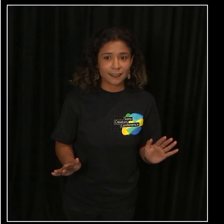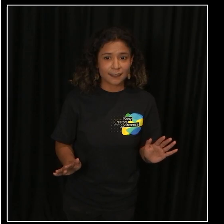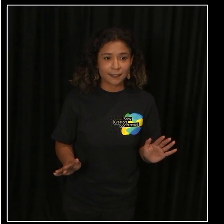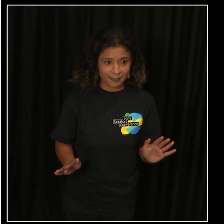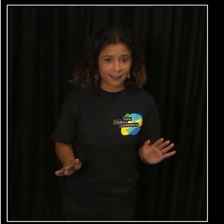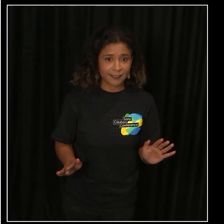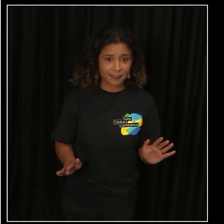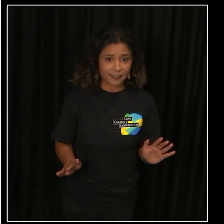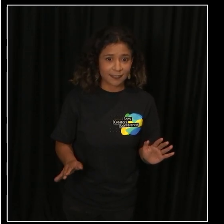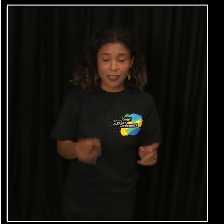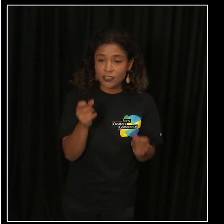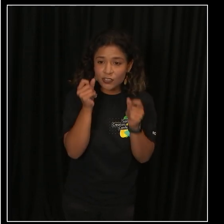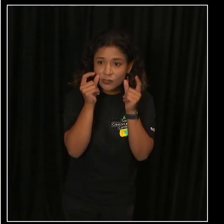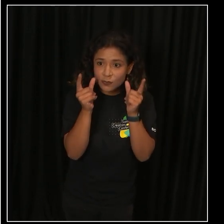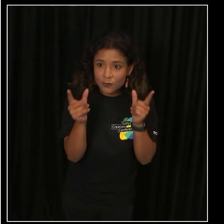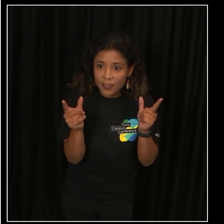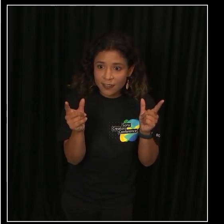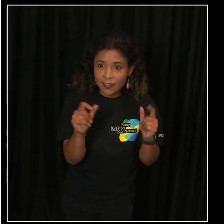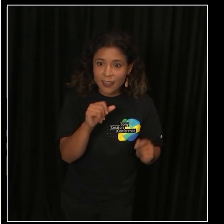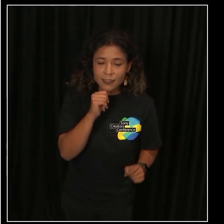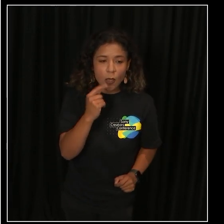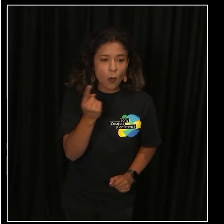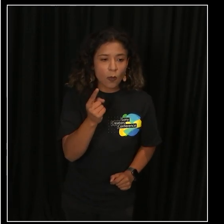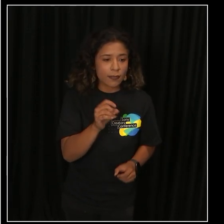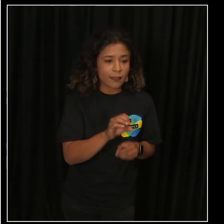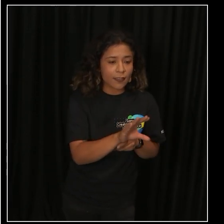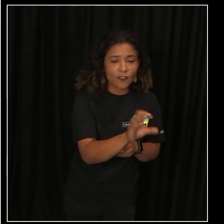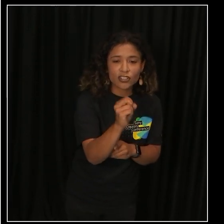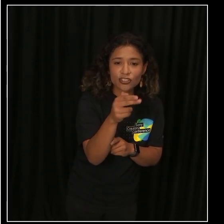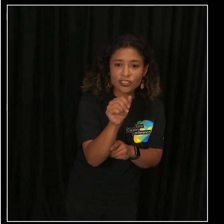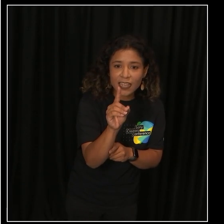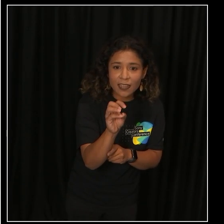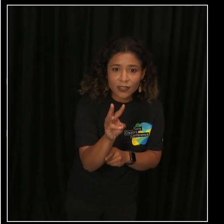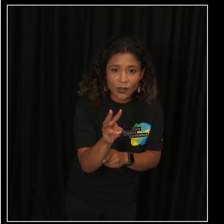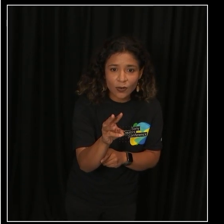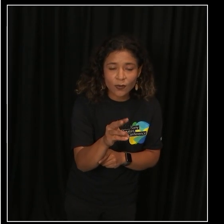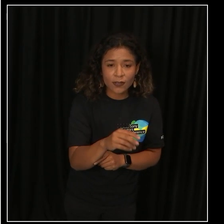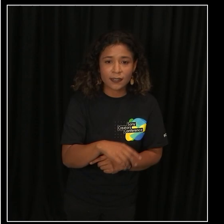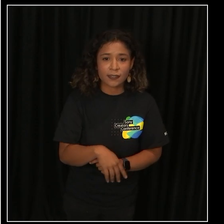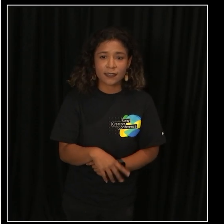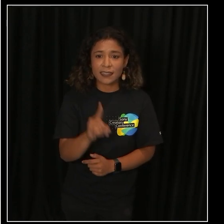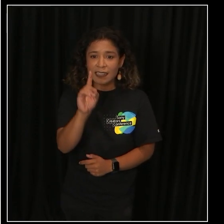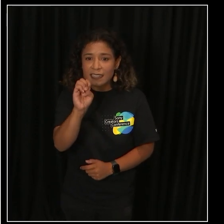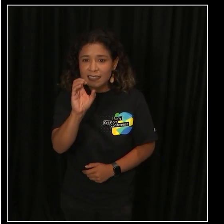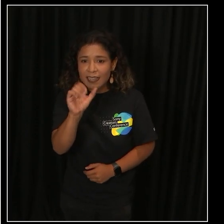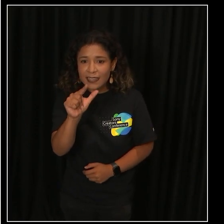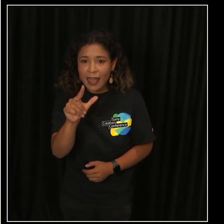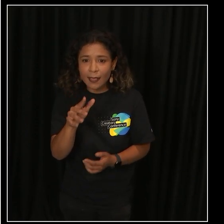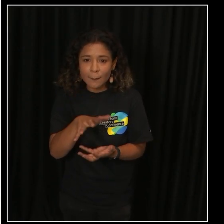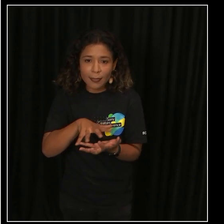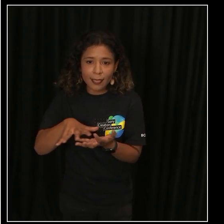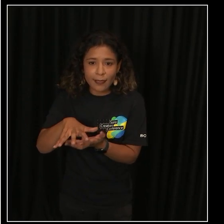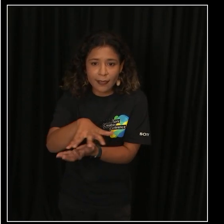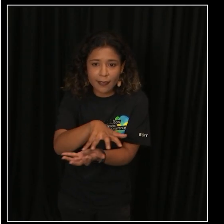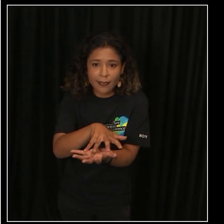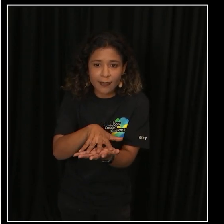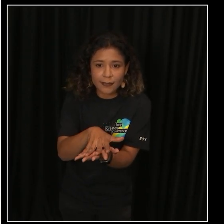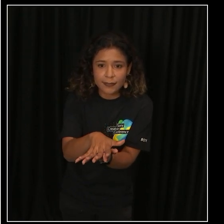And the surprising thing was this didn't just affect shadows. Ambient occlusion. Decal blending was a huge one.